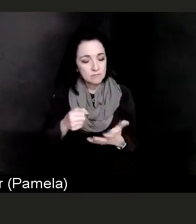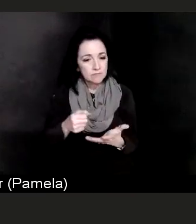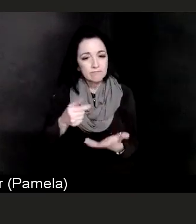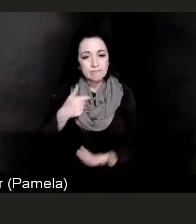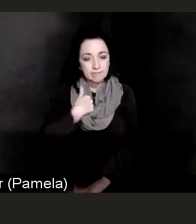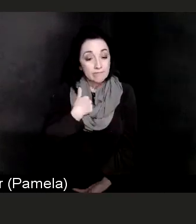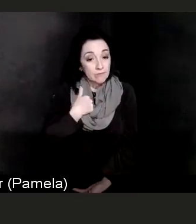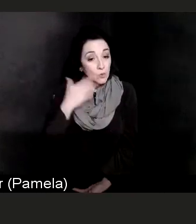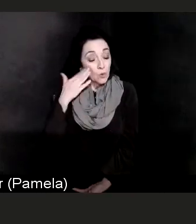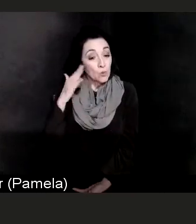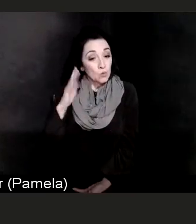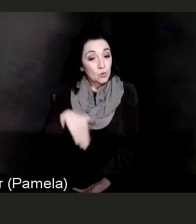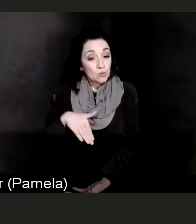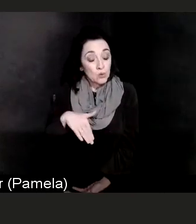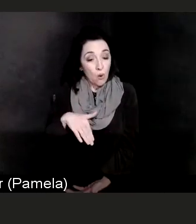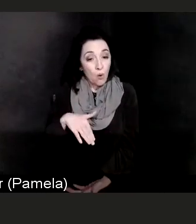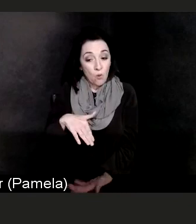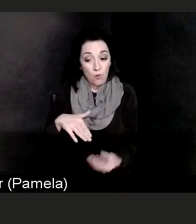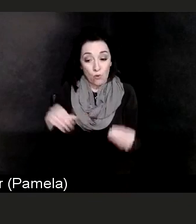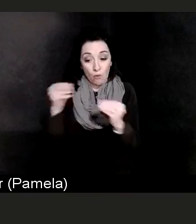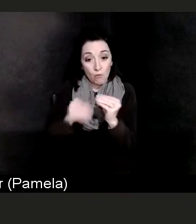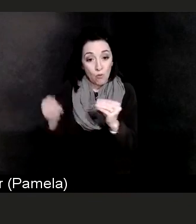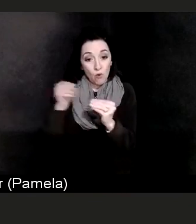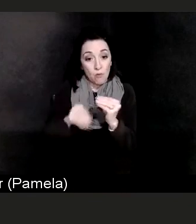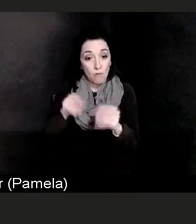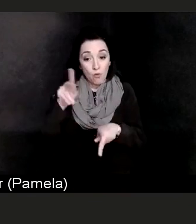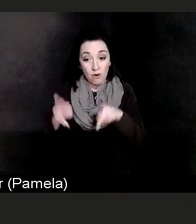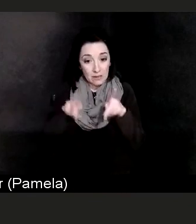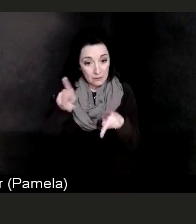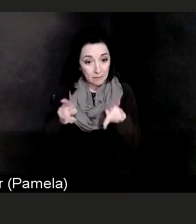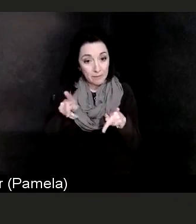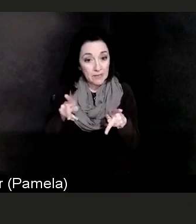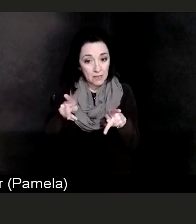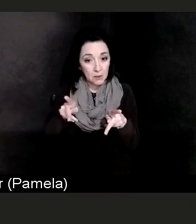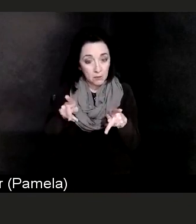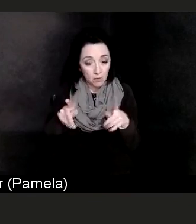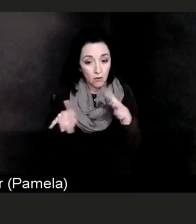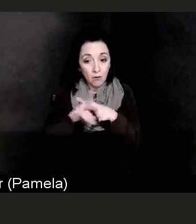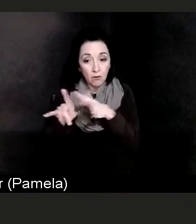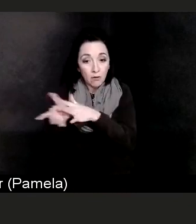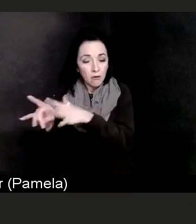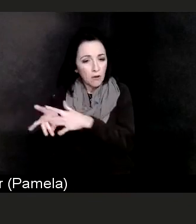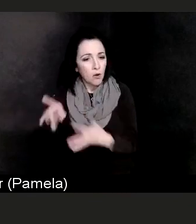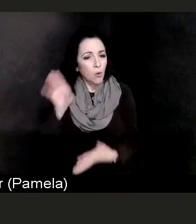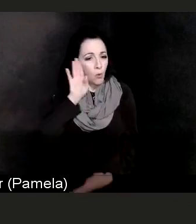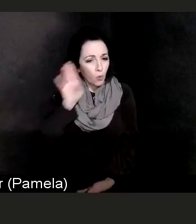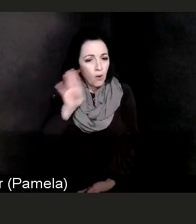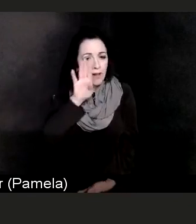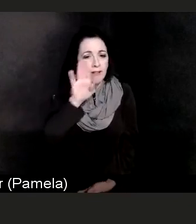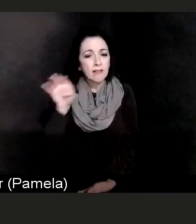And Beebe Healthcare will be at the front of the line with the plans necessary to say,